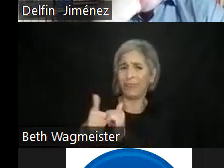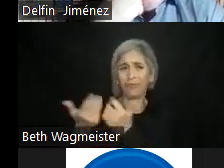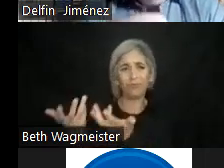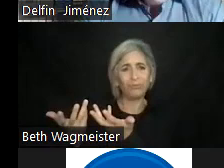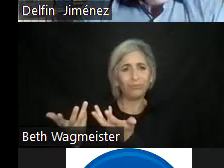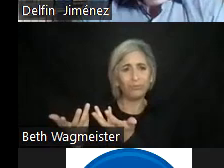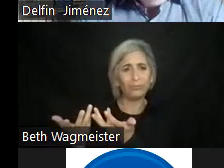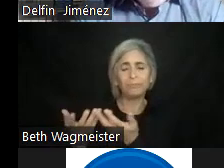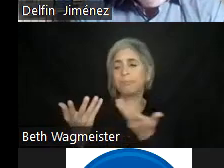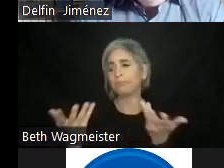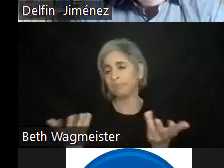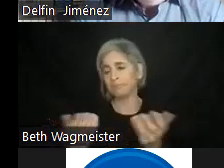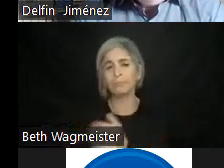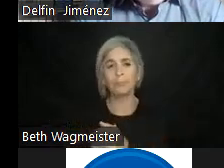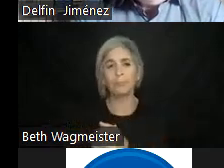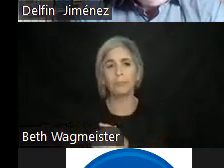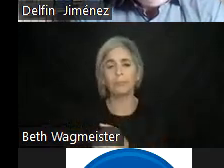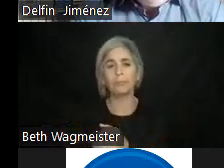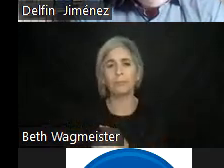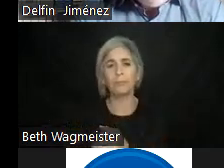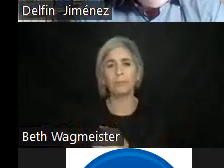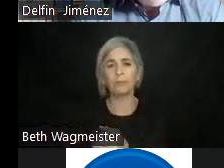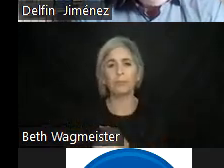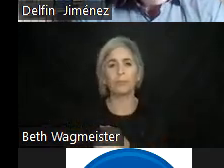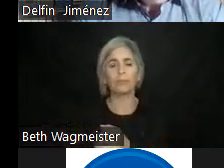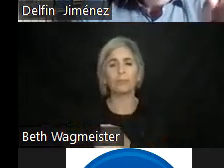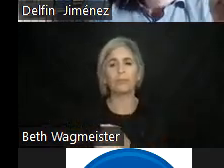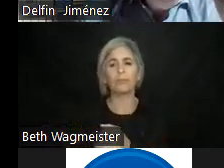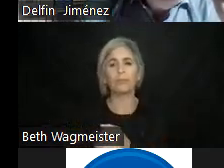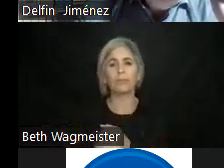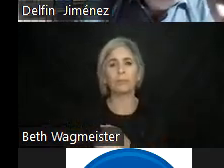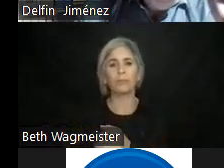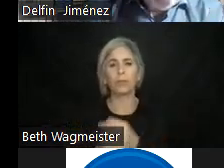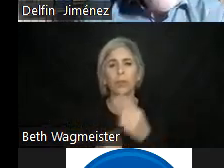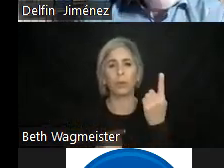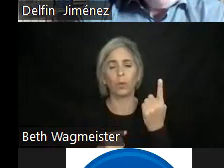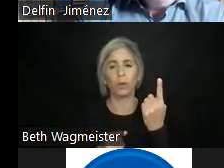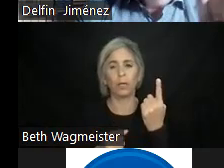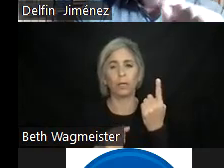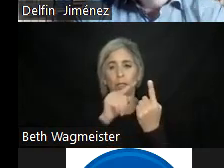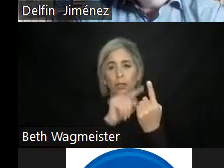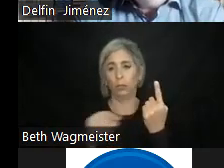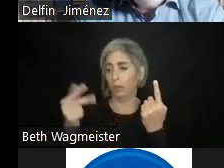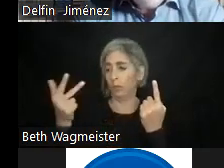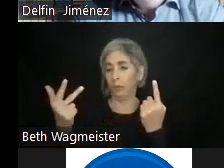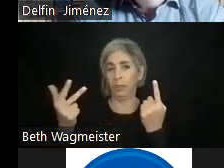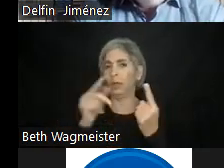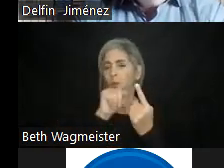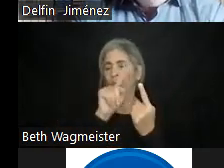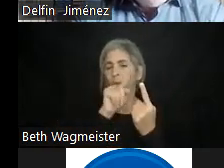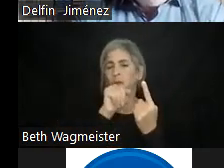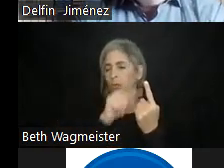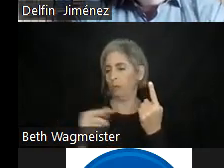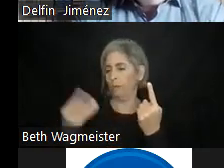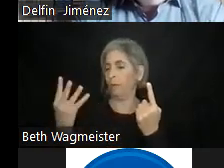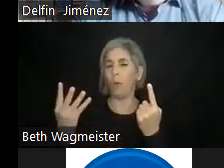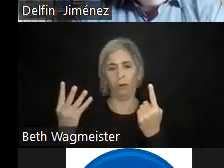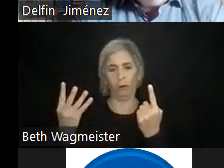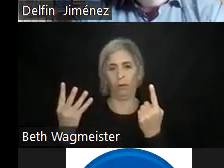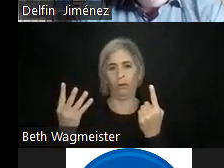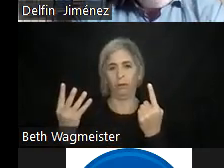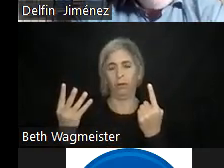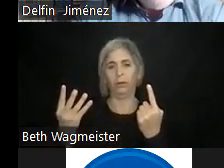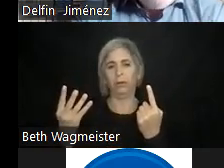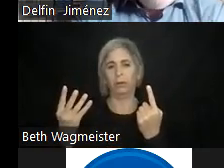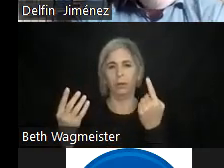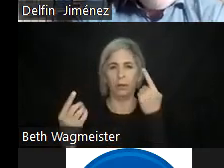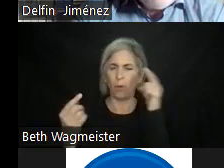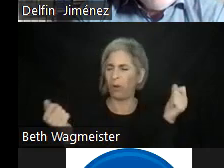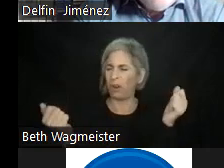Well, the section from 1 to 4 are for everyone, for everyone